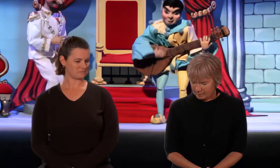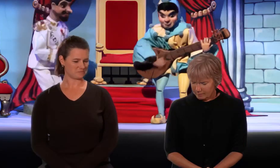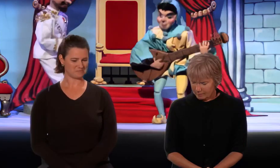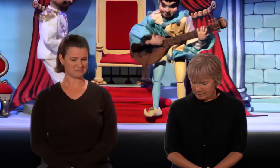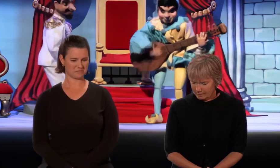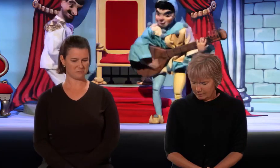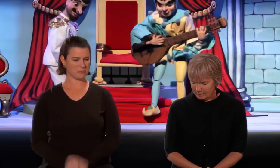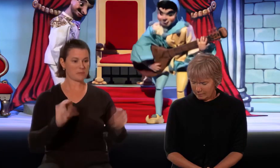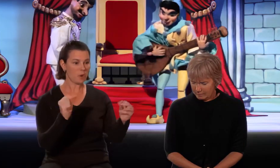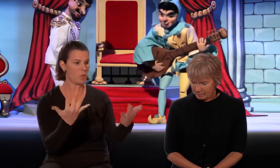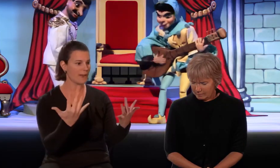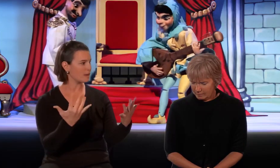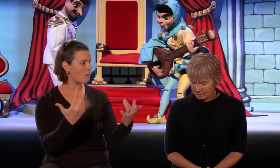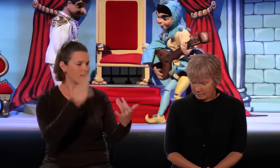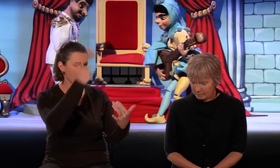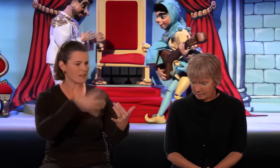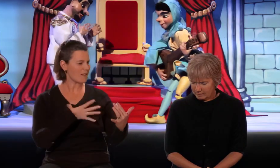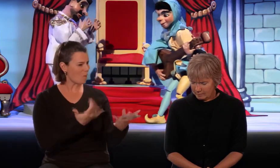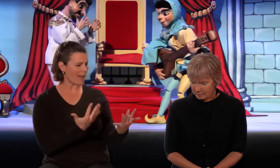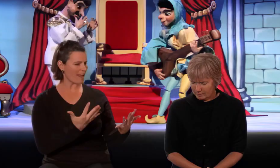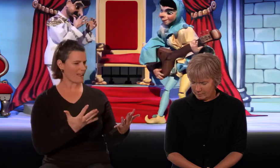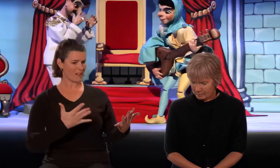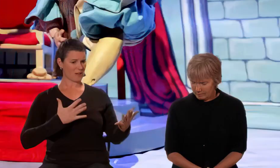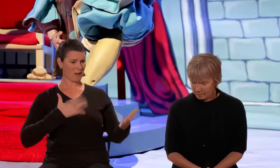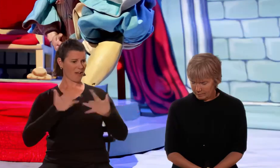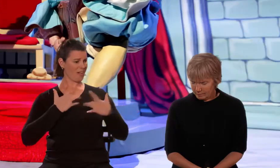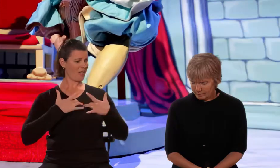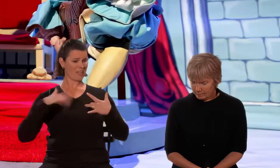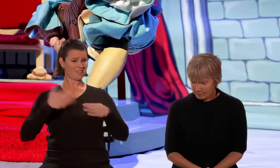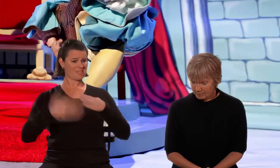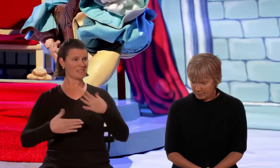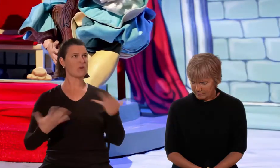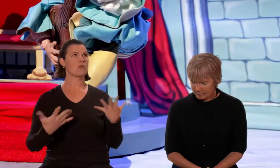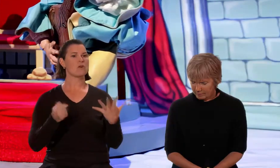No, no, wait, Jester, wait! (jester stops playing) My worries are not yet over. Oh, dear, dear, dear, dear, dear!